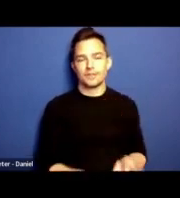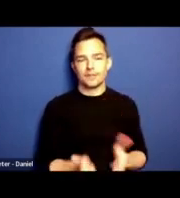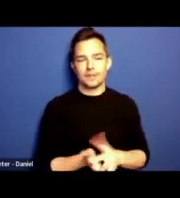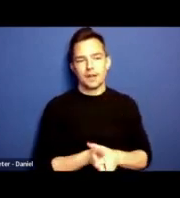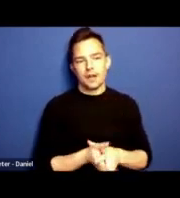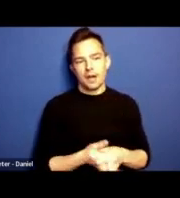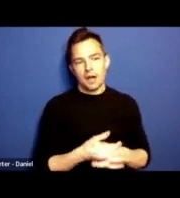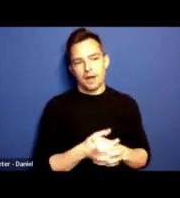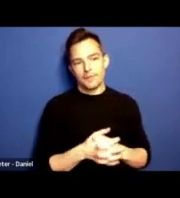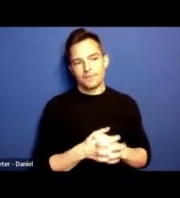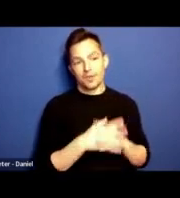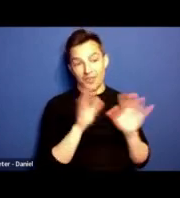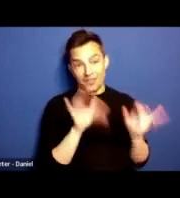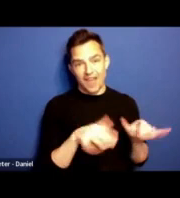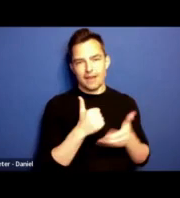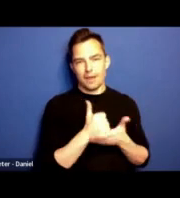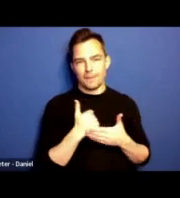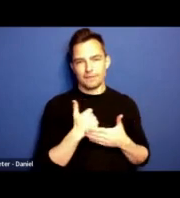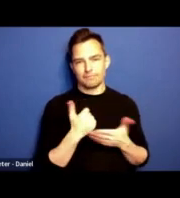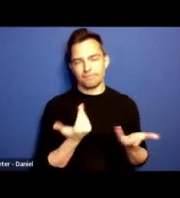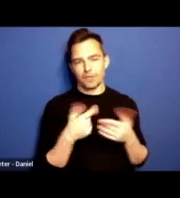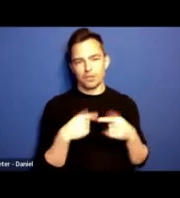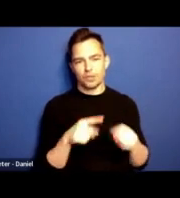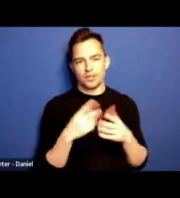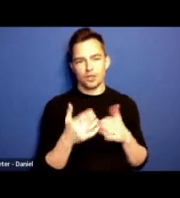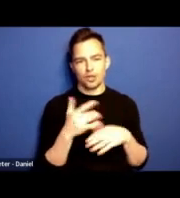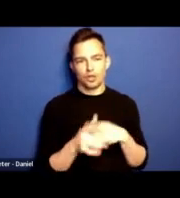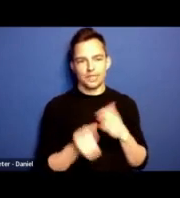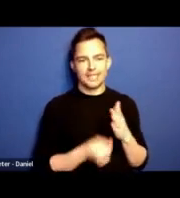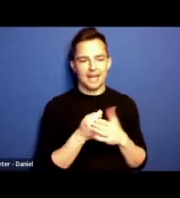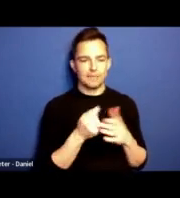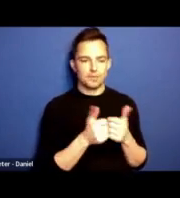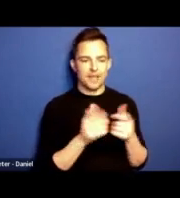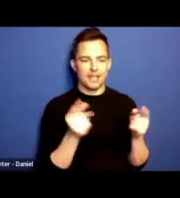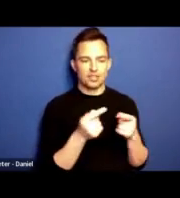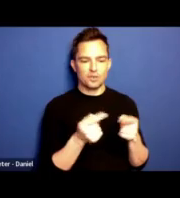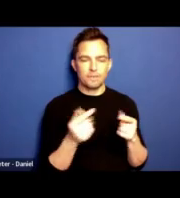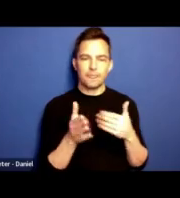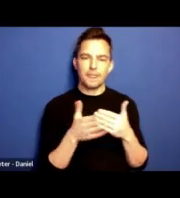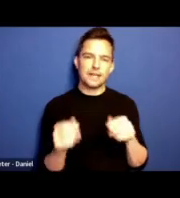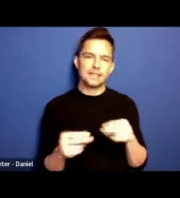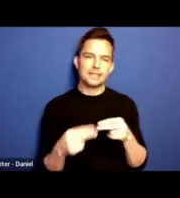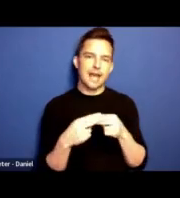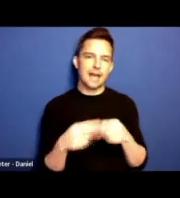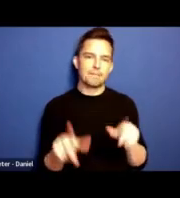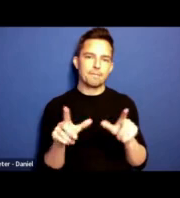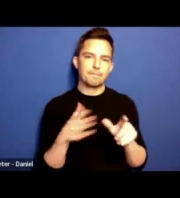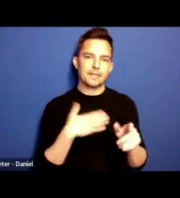that helps me through those early, early times after the injury. Next slide, please. So